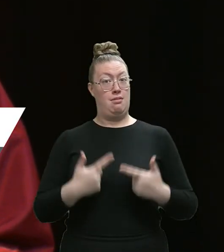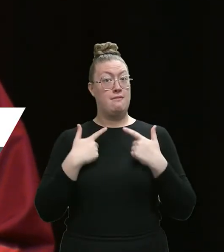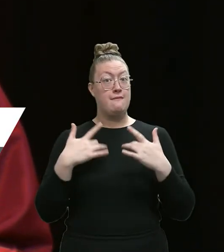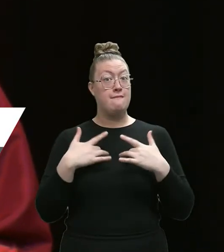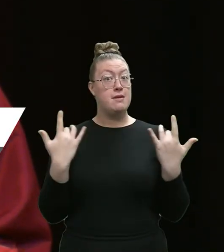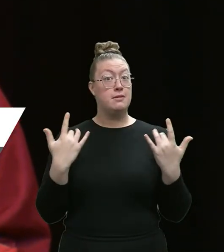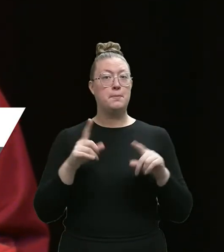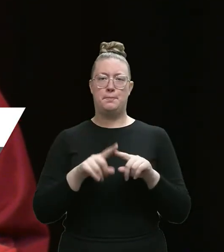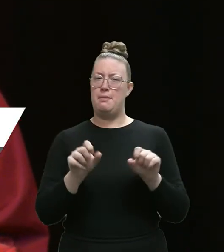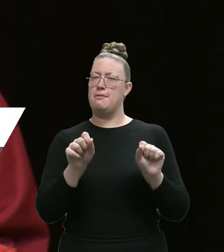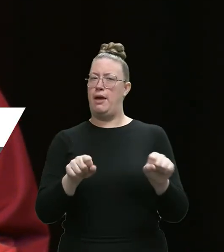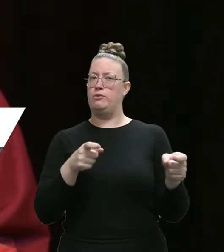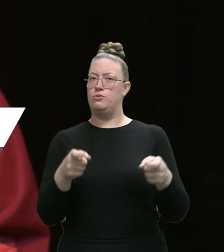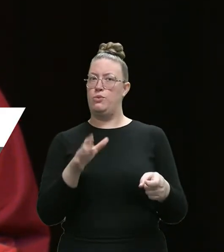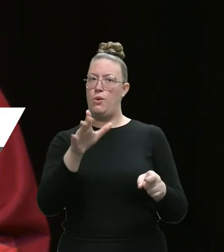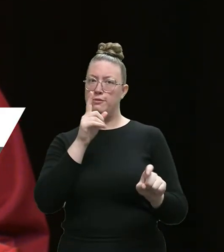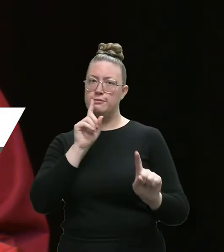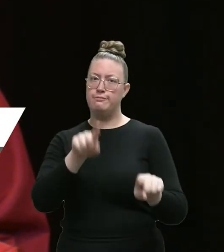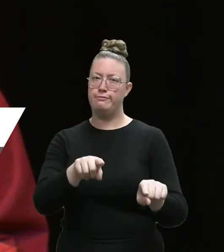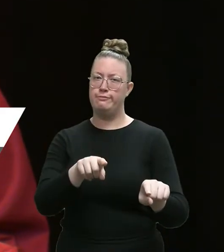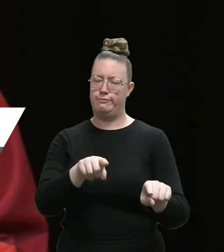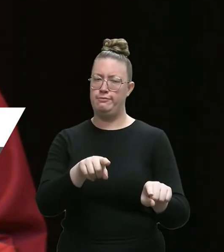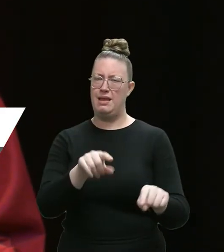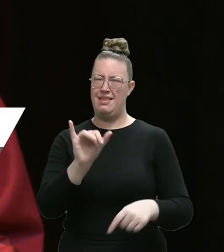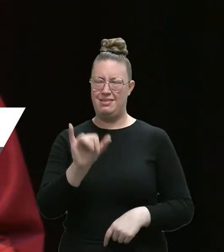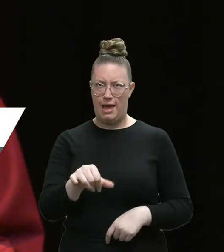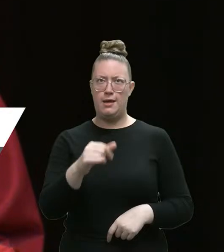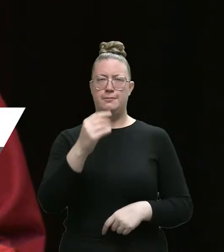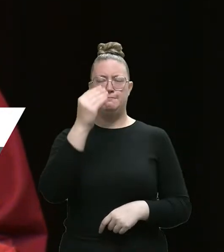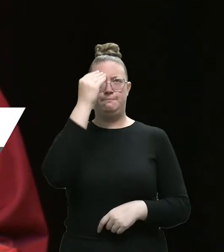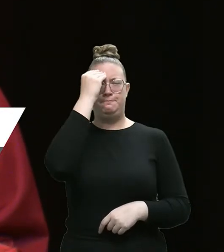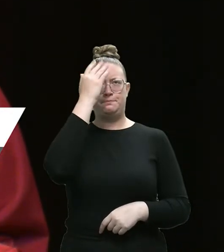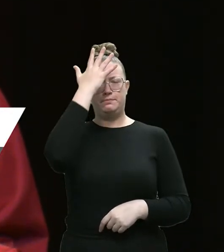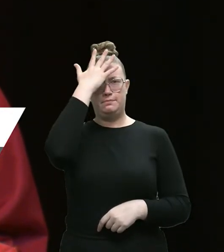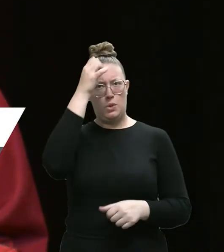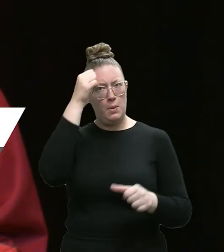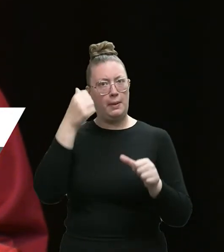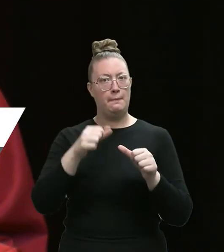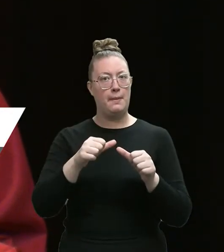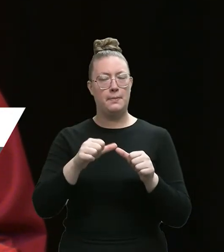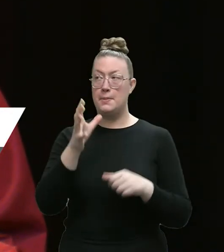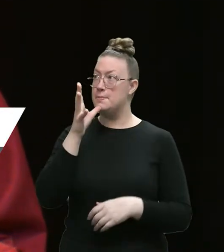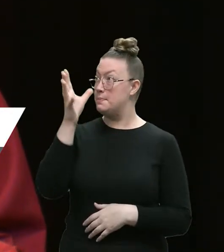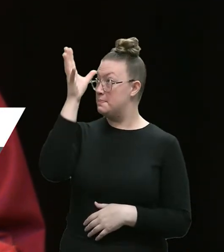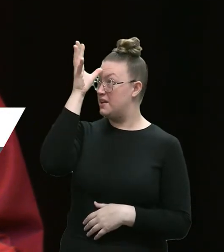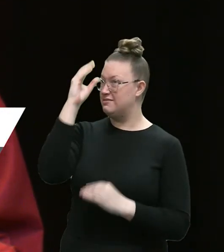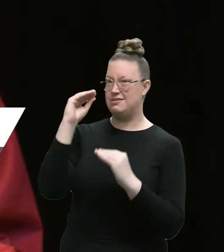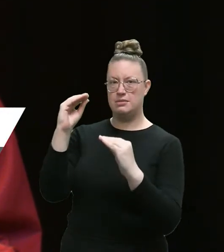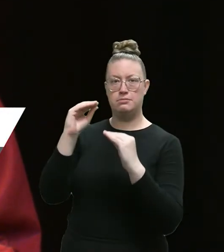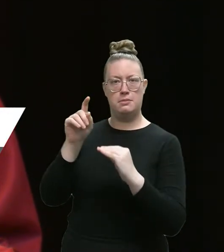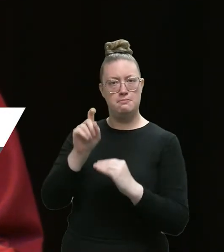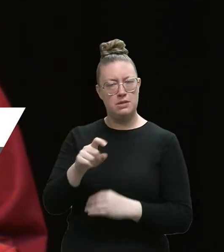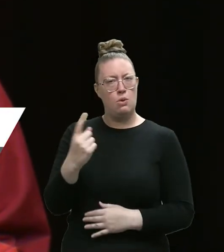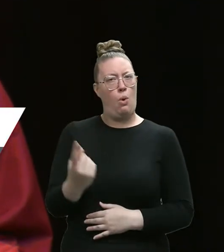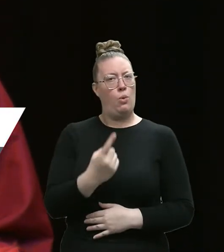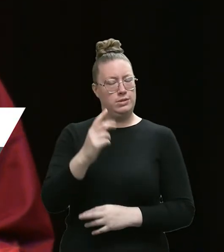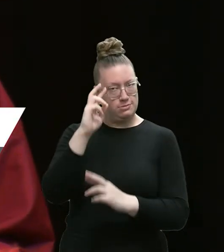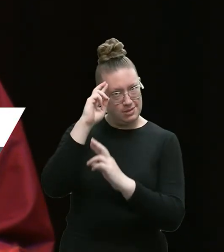and you're moving into the next step of life. Courage, by definition it's the ability to overcome something despite fear.